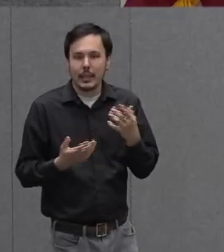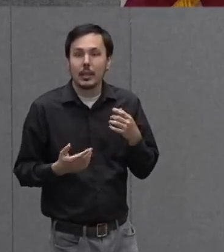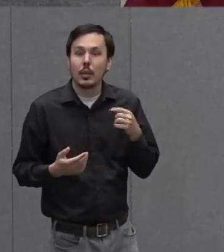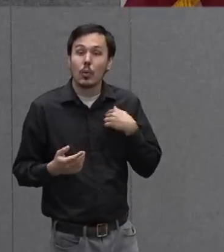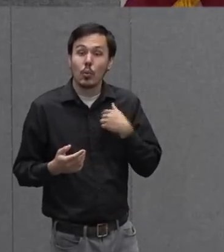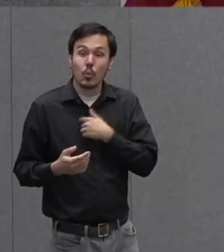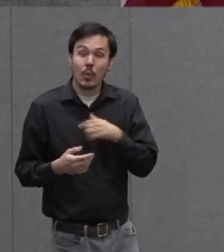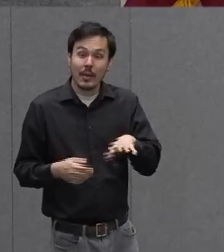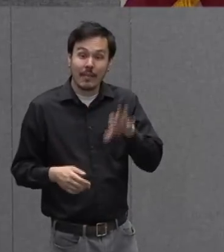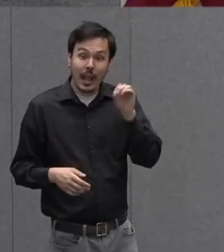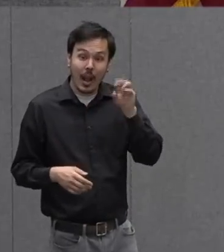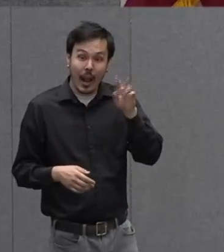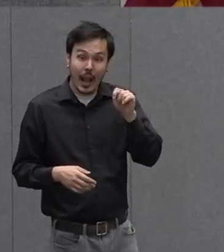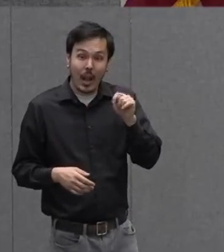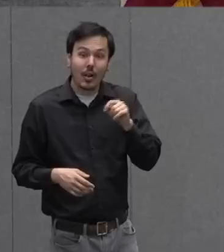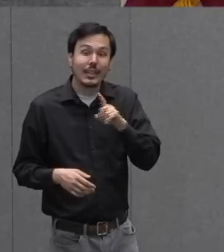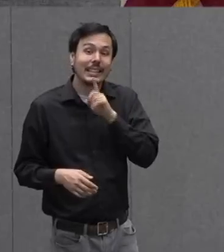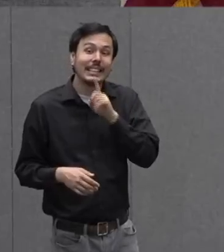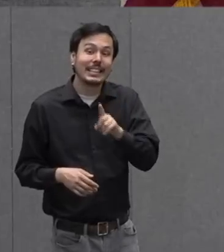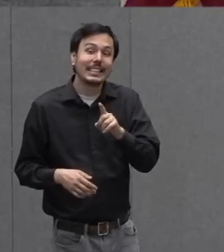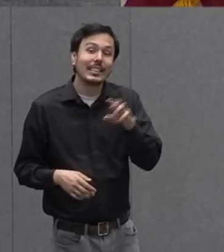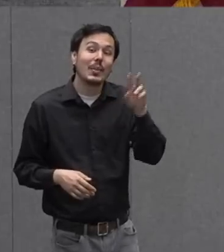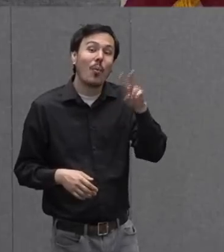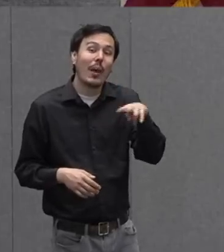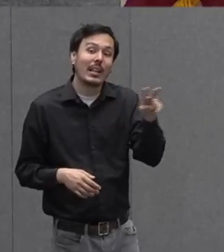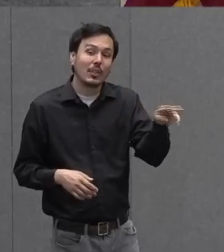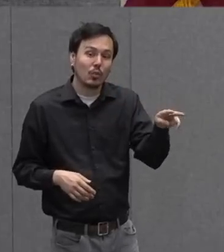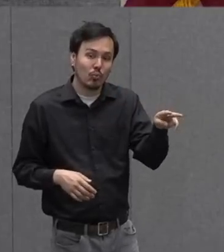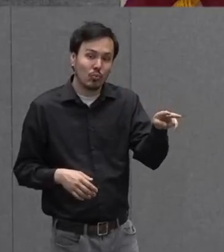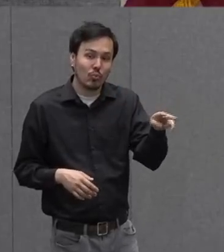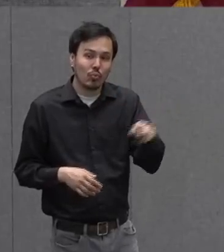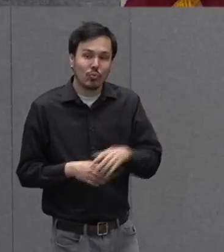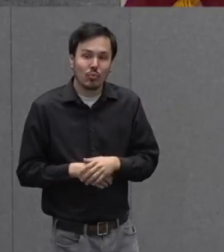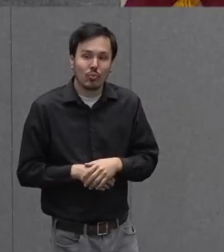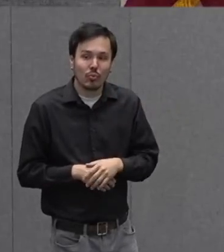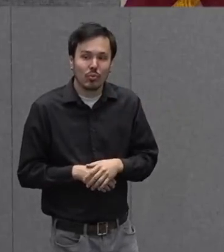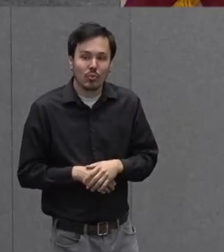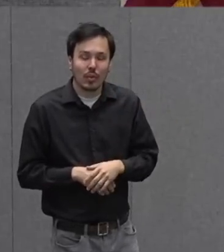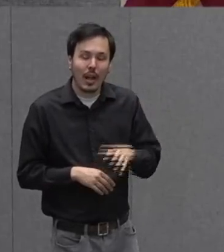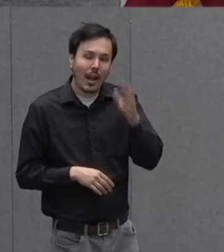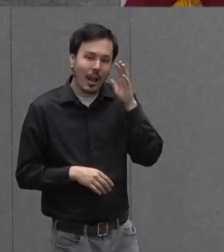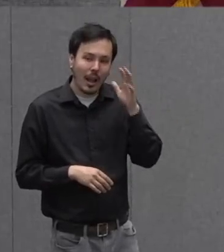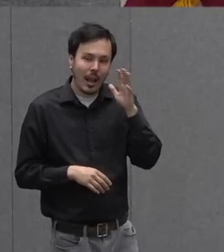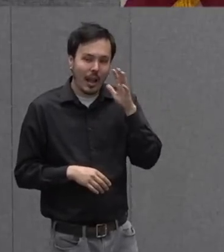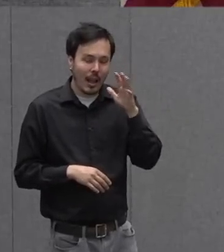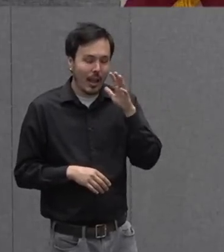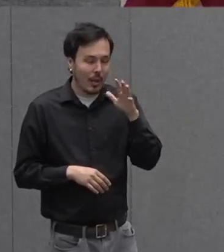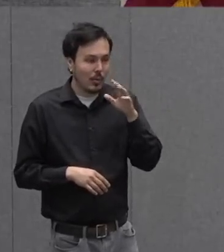which is almost to the top of the graph. So I'm gonna go up, up, up, up, keep going, Miss Kathy.